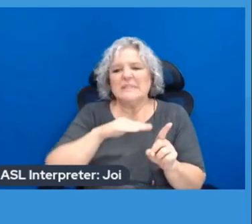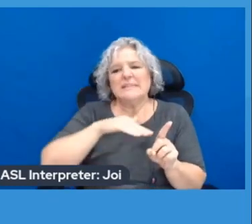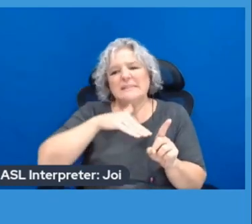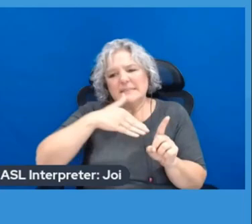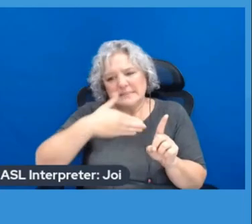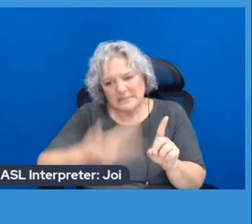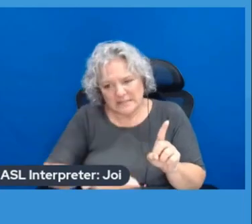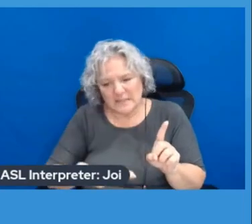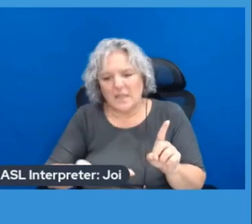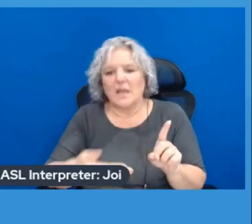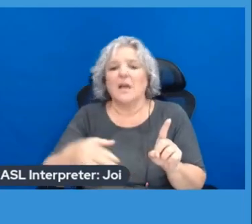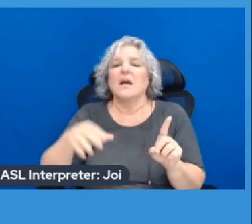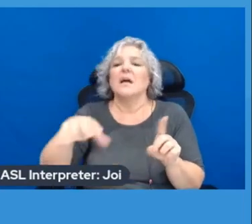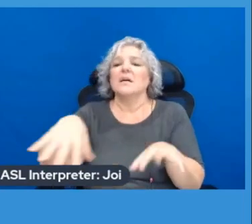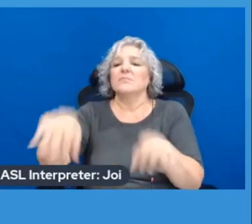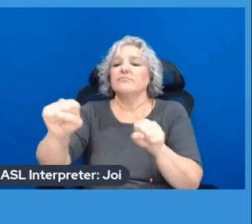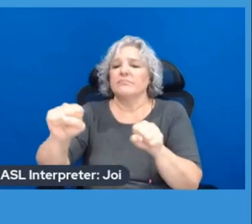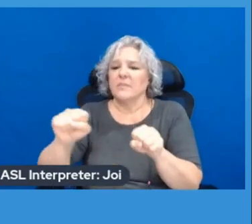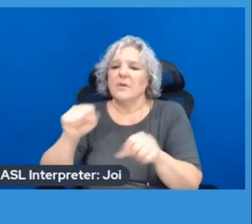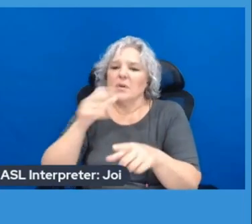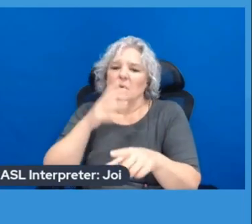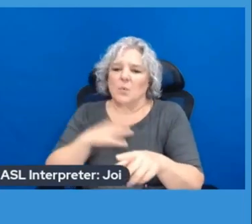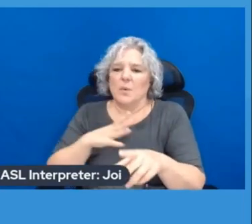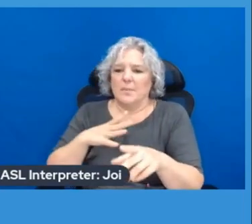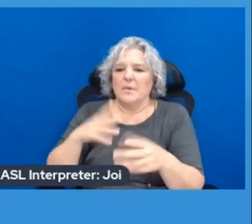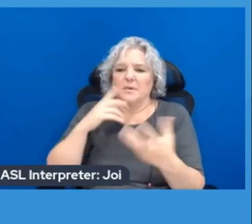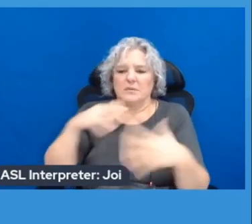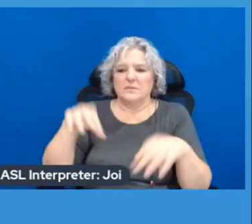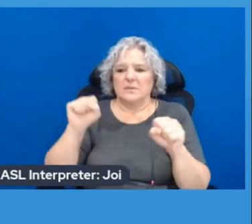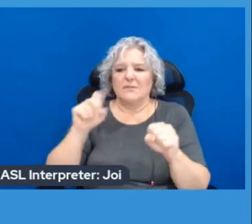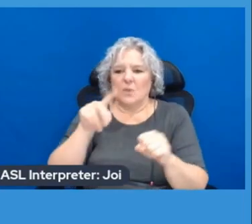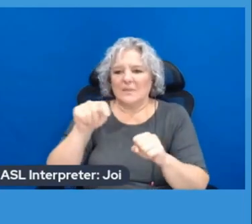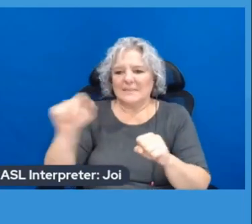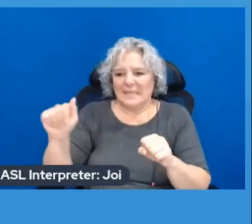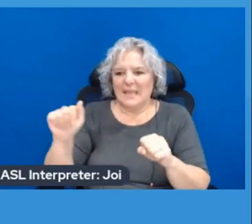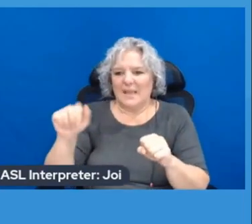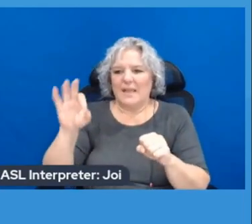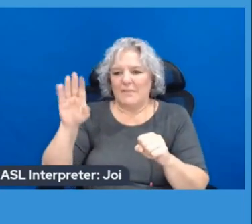she took up official leadership for ITA project at FPG.